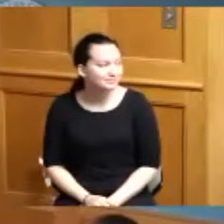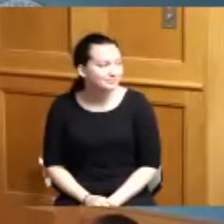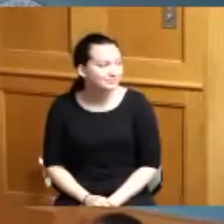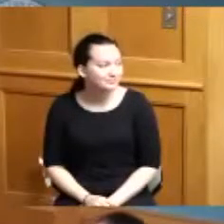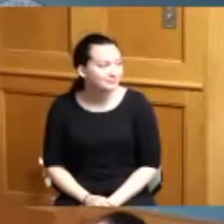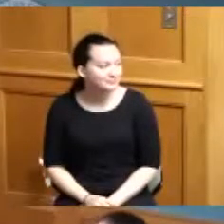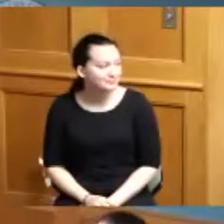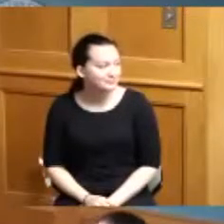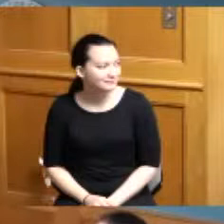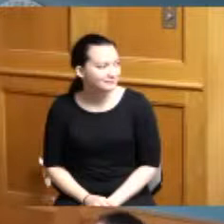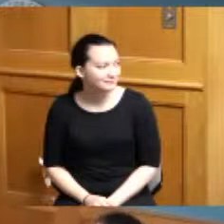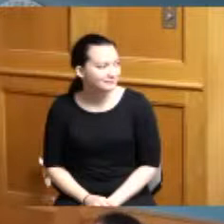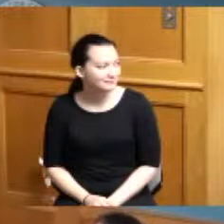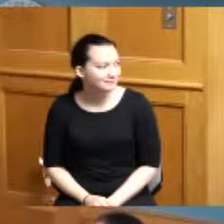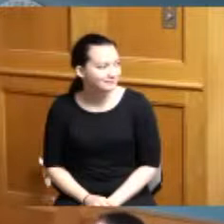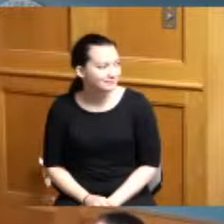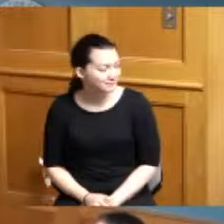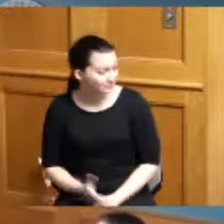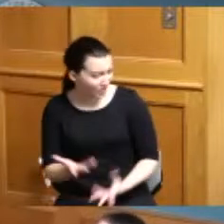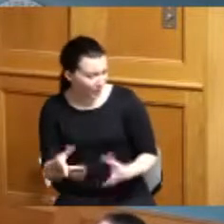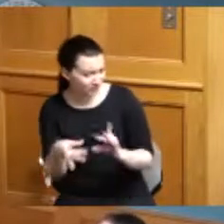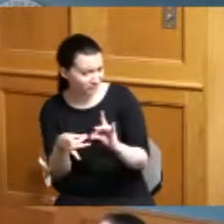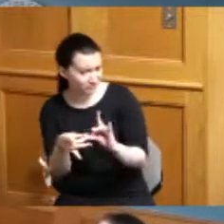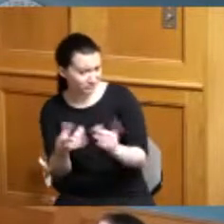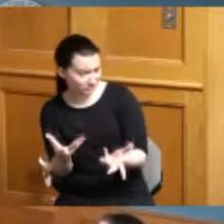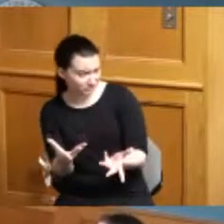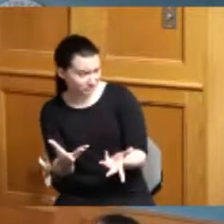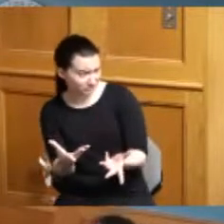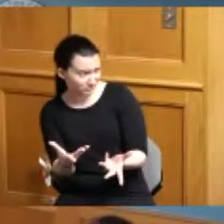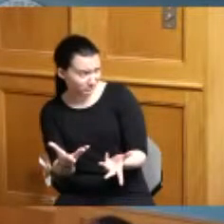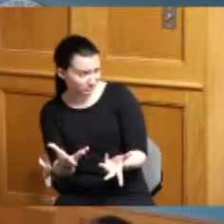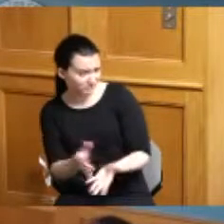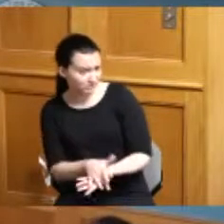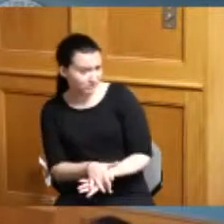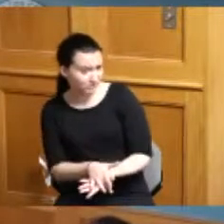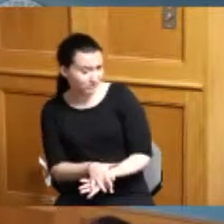do you want to say a word would you like to say a word or you don't have